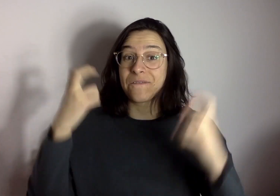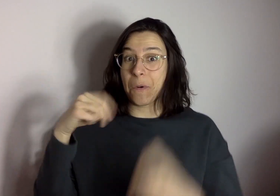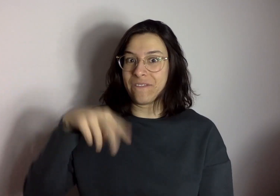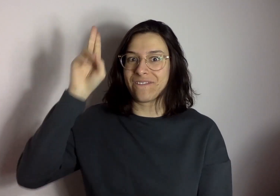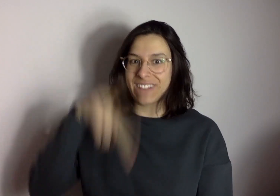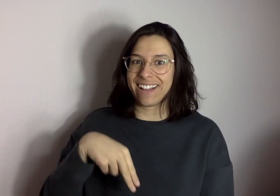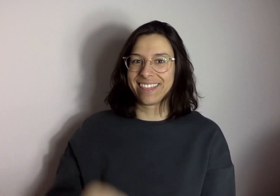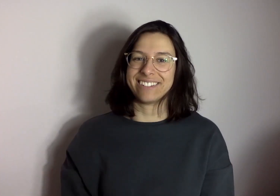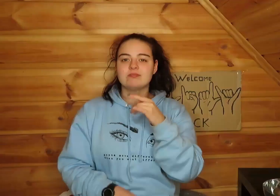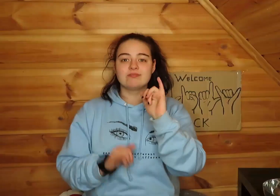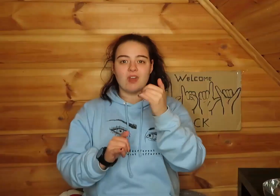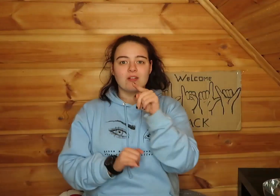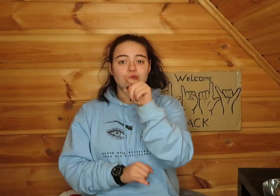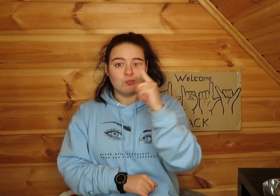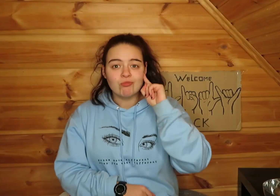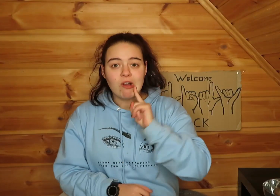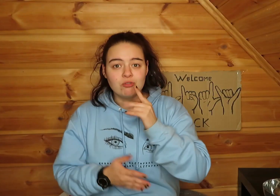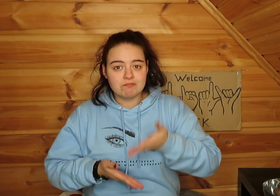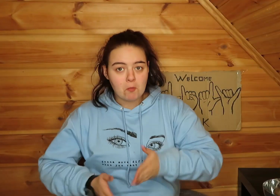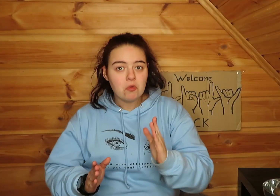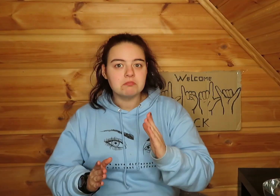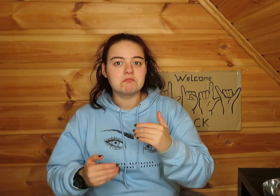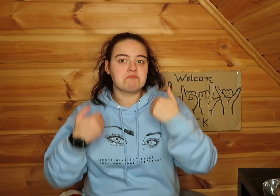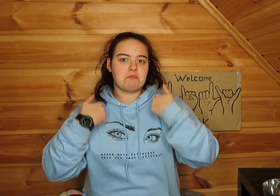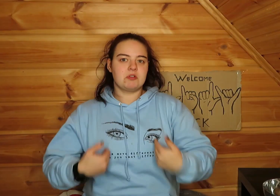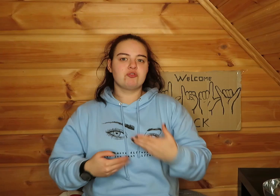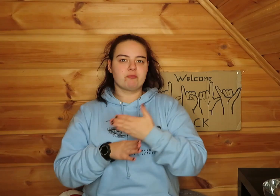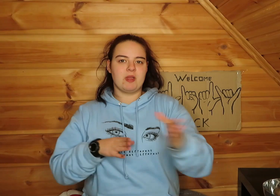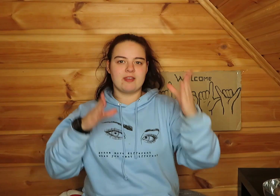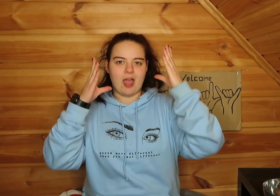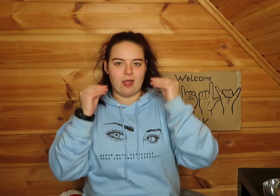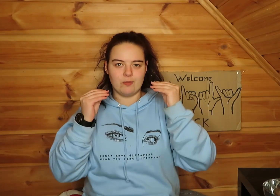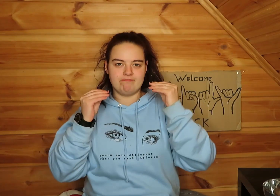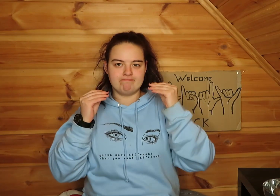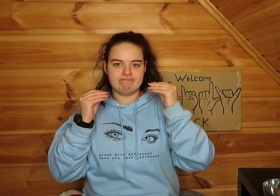I live in Vienna. Yes okay so you were born deaf and I am late-deafened.